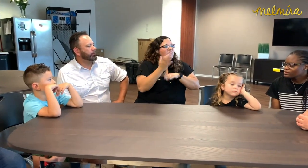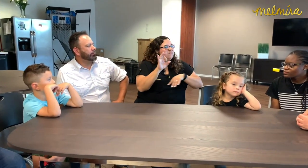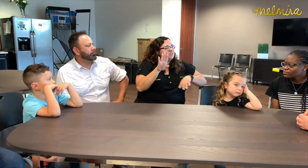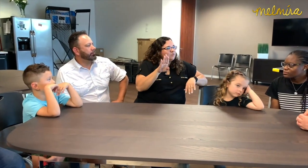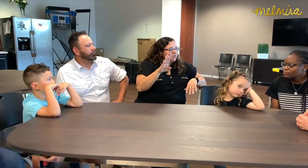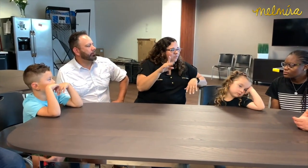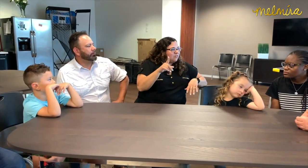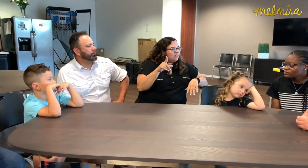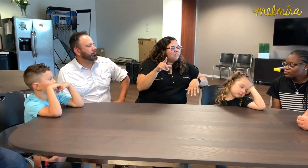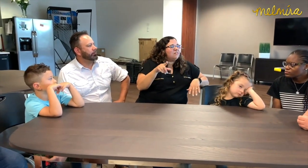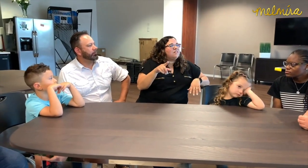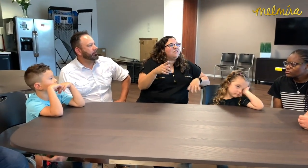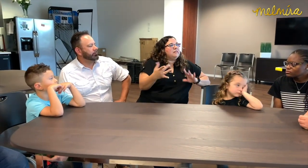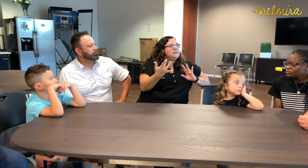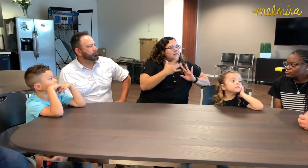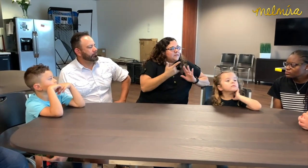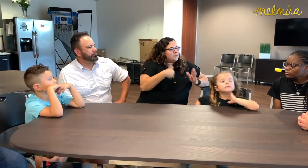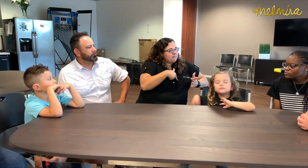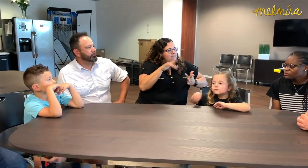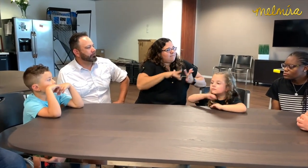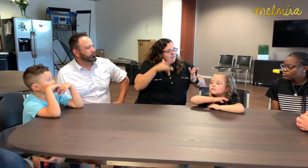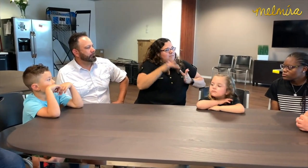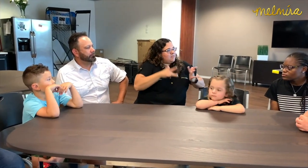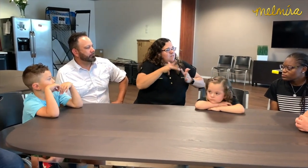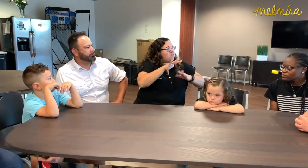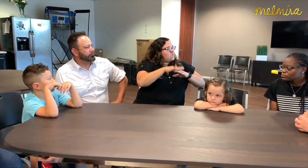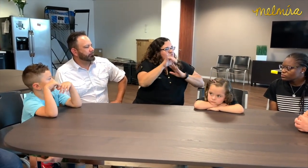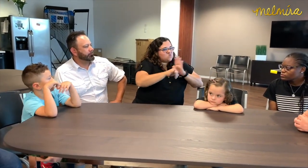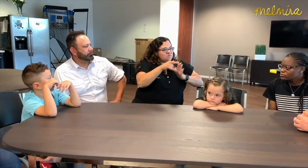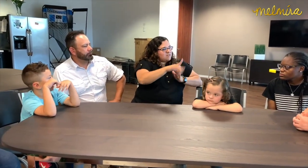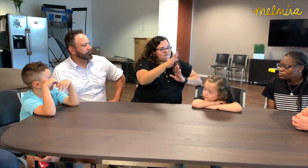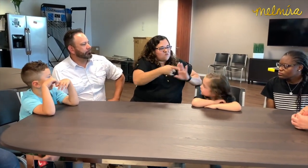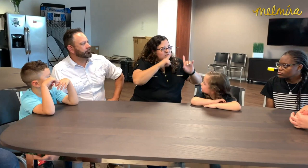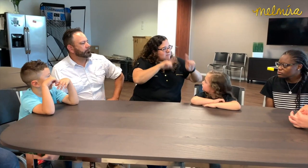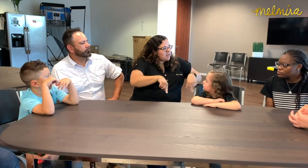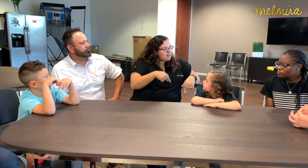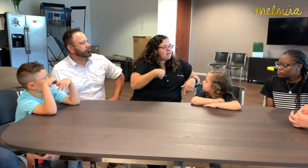through Facebook. They said they tried to reach out to us via YouTube, but we never responded.